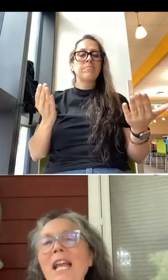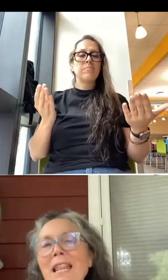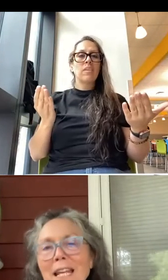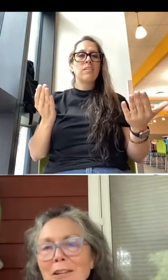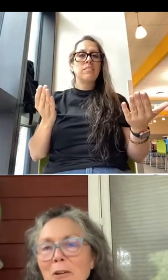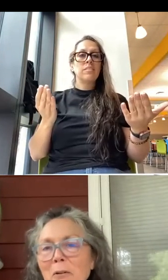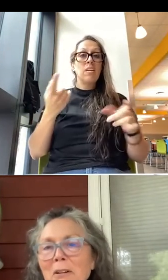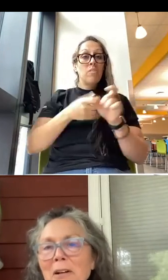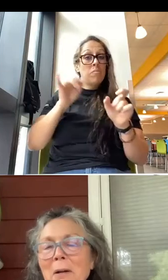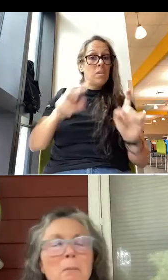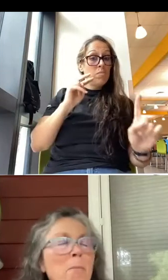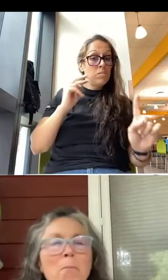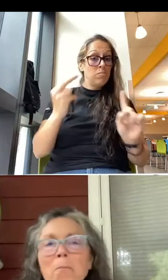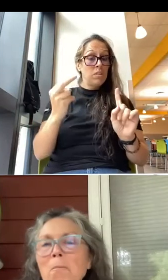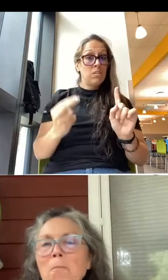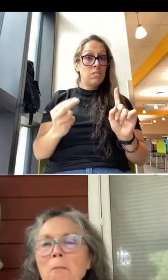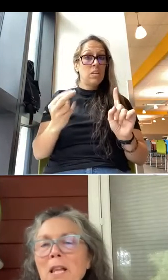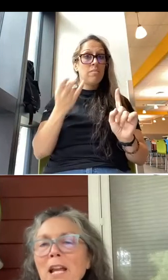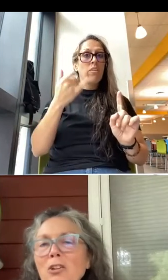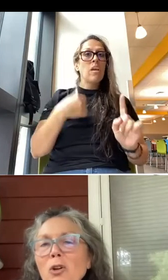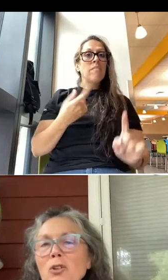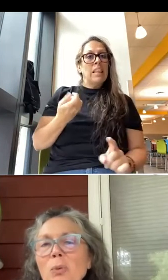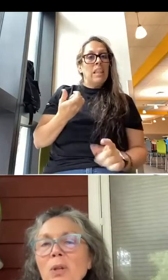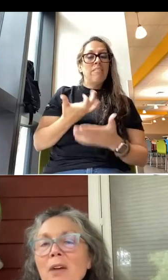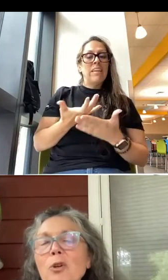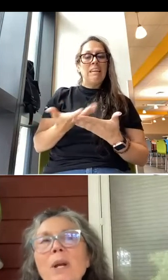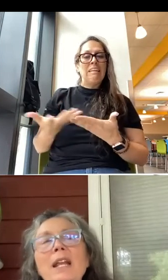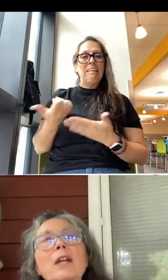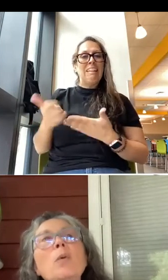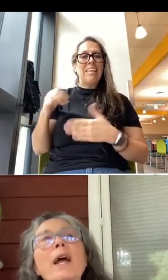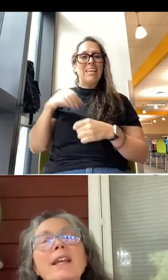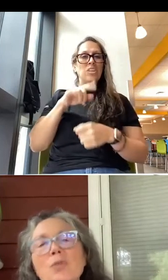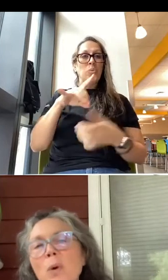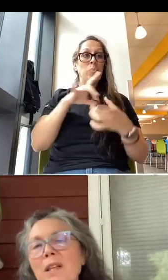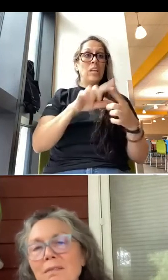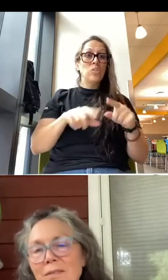anything in you related to her, she would love you. And in a way that's what the